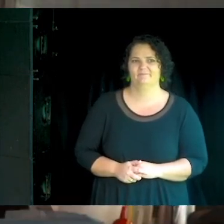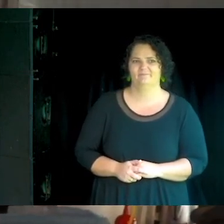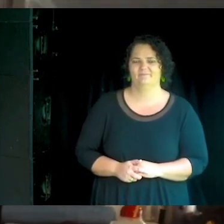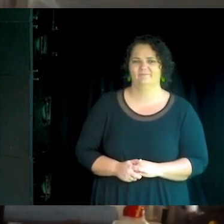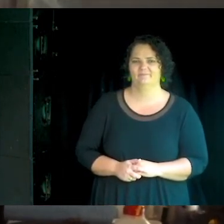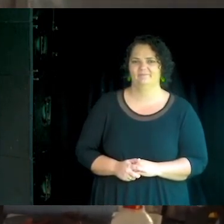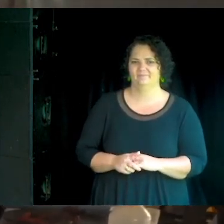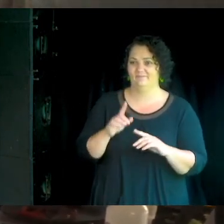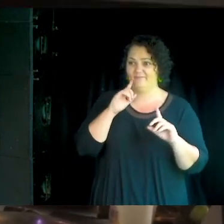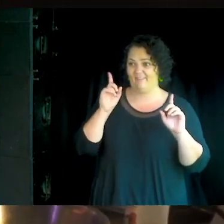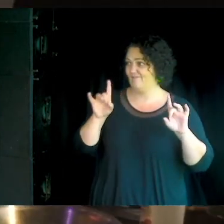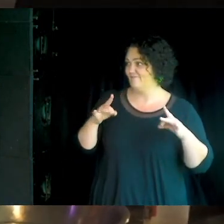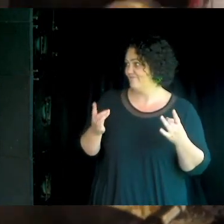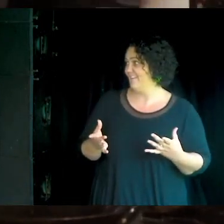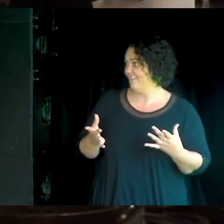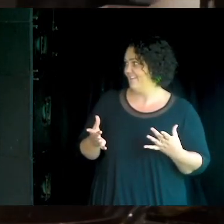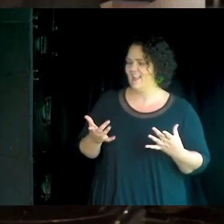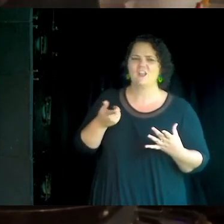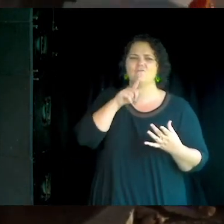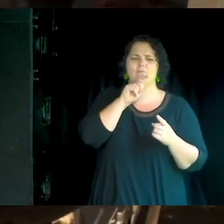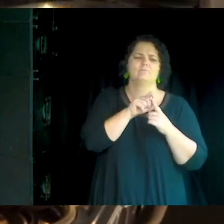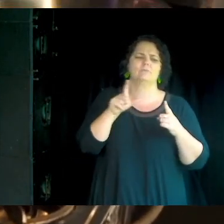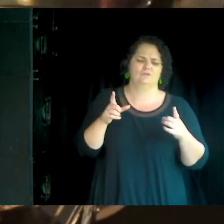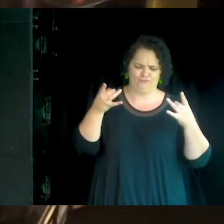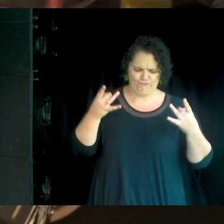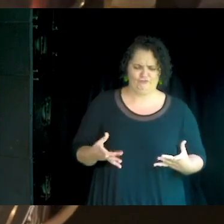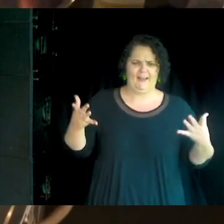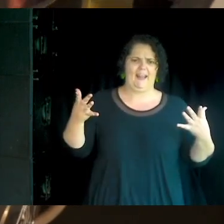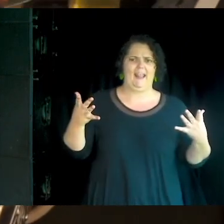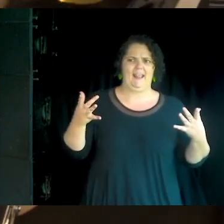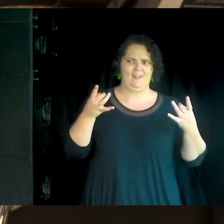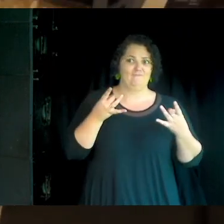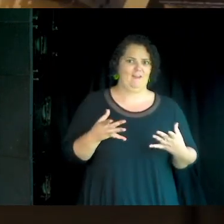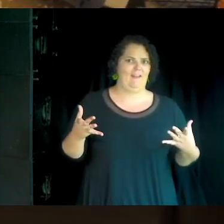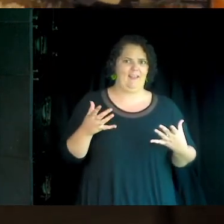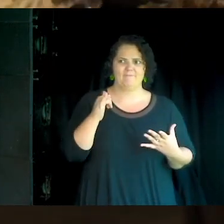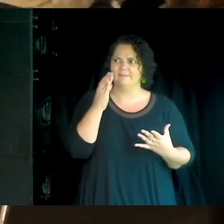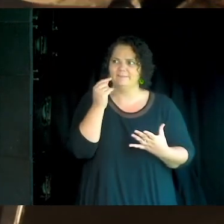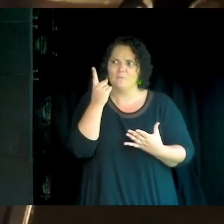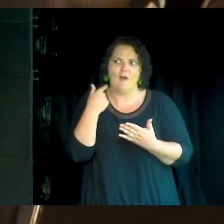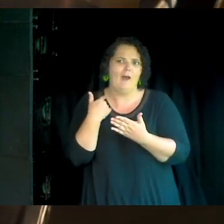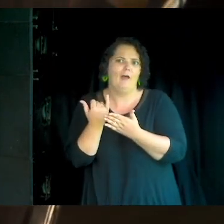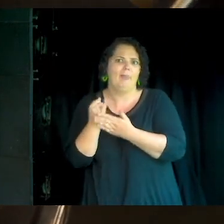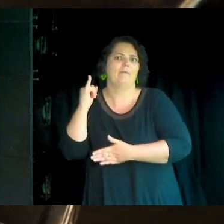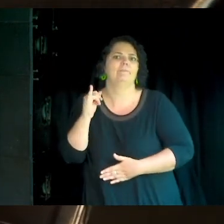it's ready I promise this is ready 100 is ready okay so I could have someone to blame so basically I just put the egg in